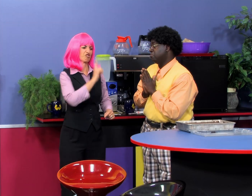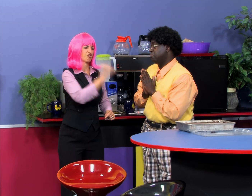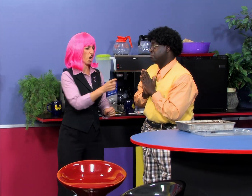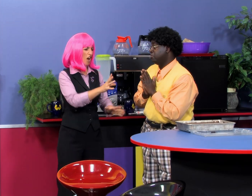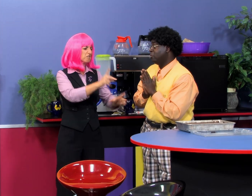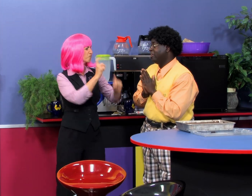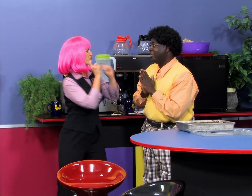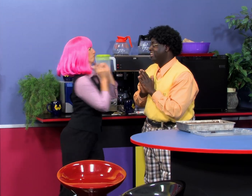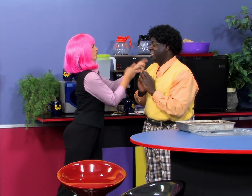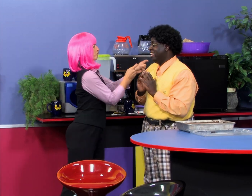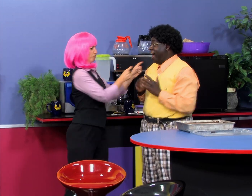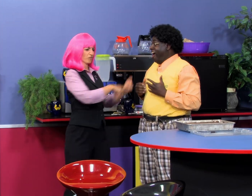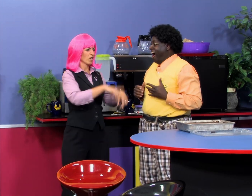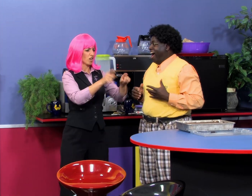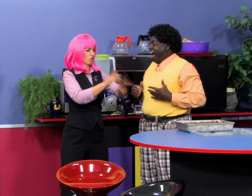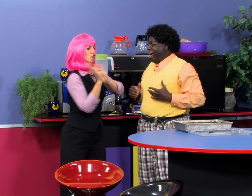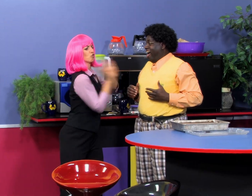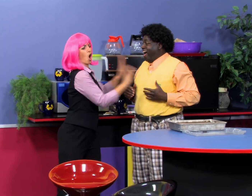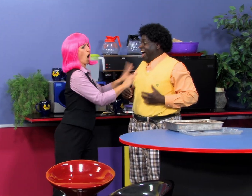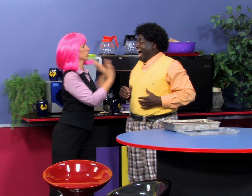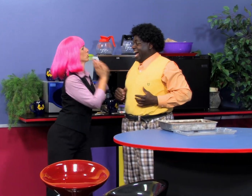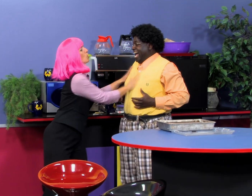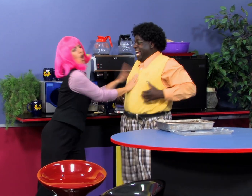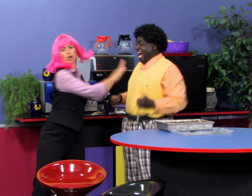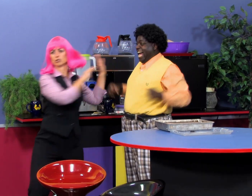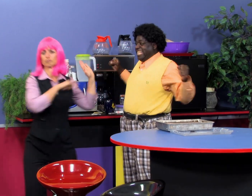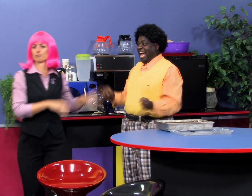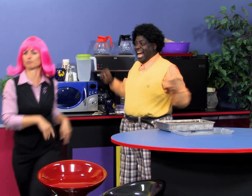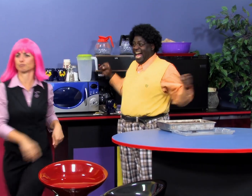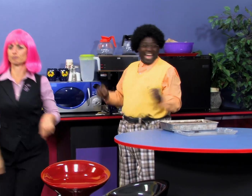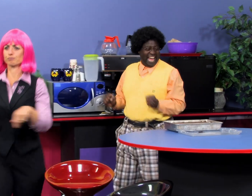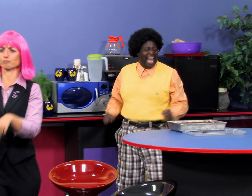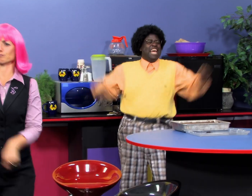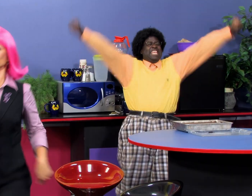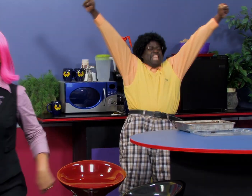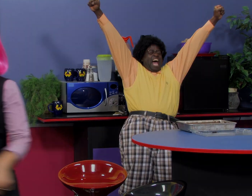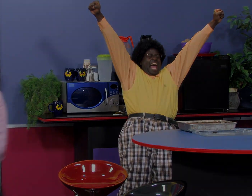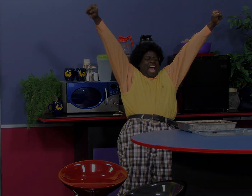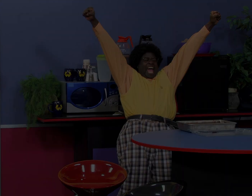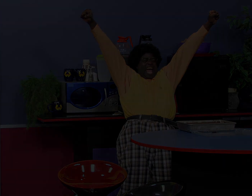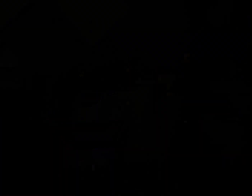SURE, I'M GIVING IT TO YOU. IT'S ALL YOURS. OH, YEAH, YEAH!